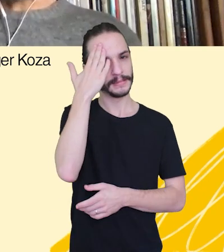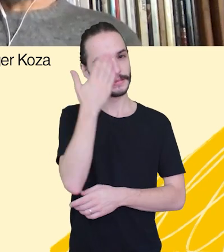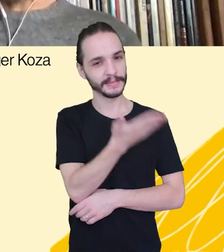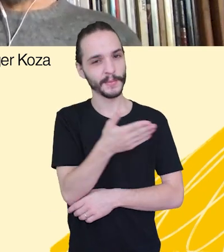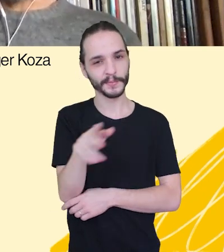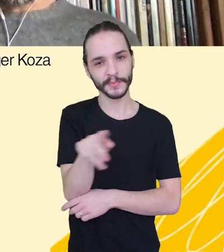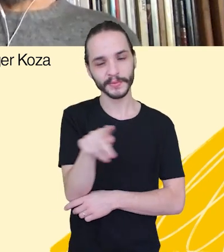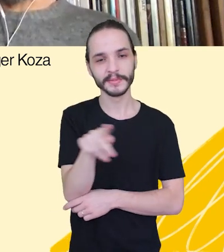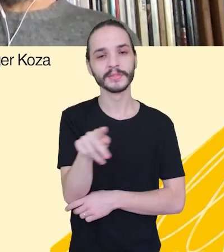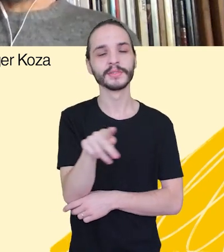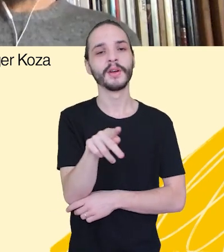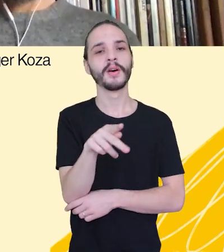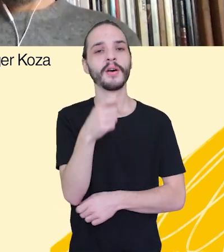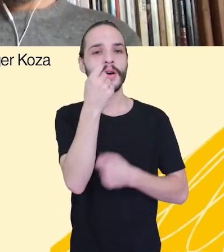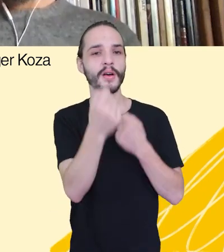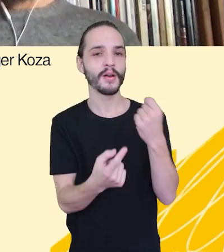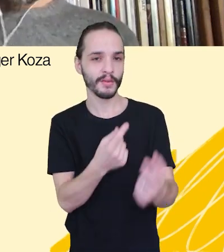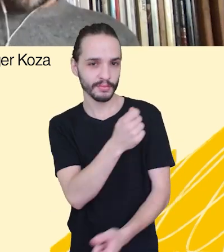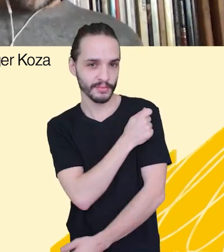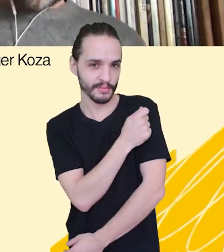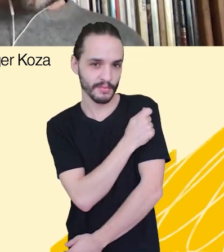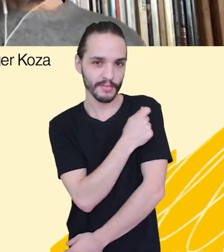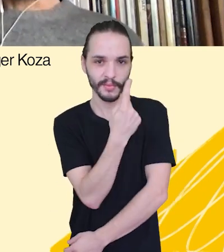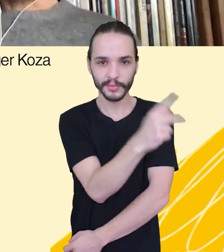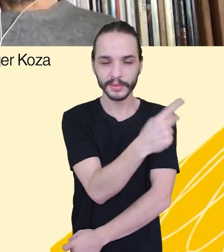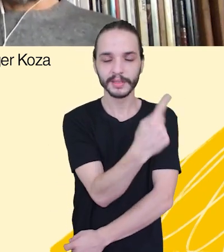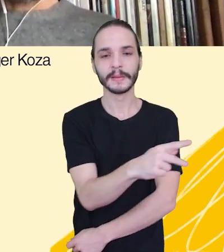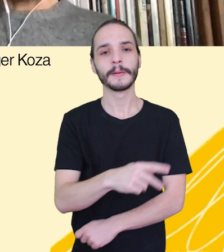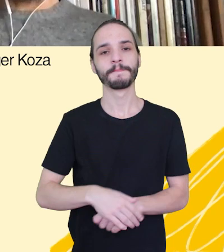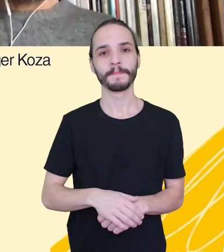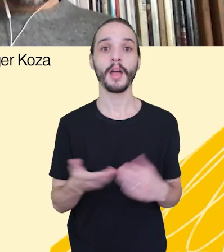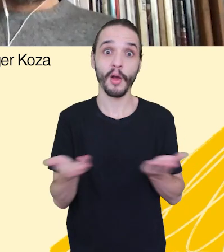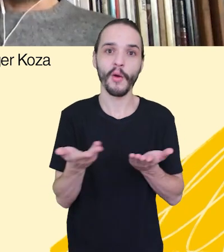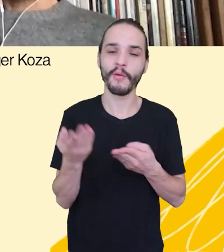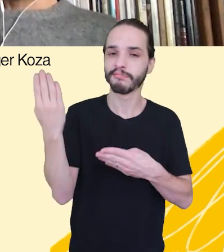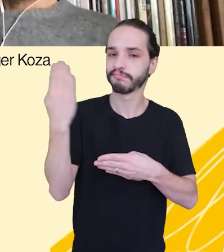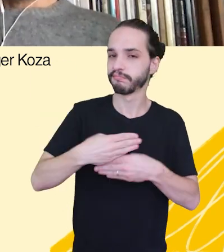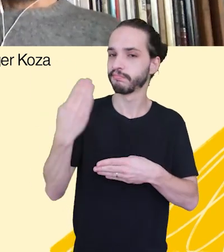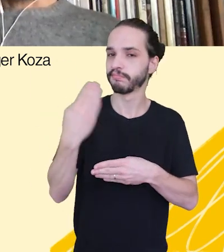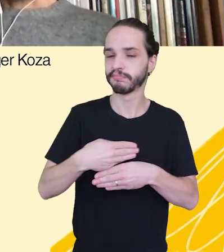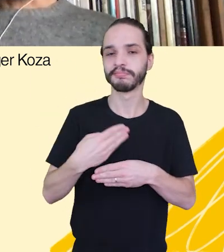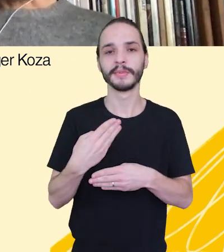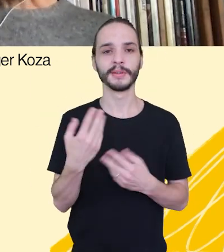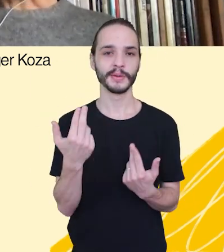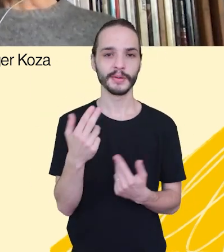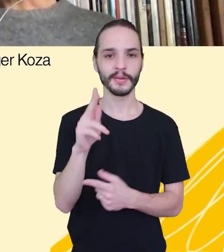some of them now are filmmakers. Like Helena Wittmann and some others.